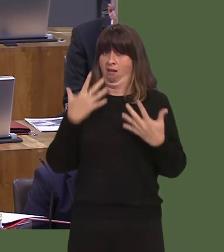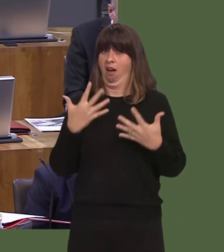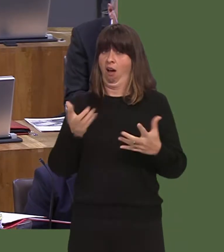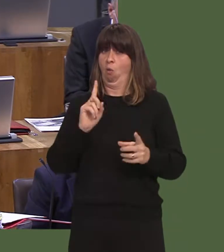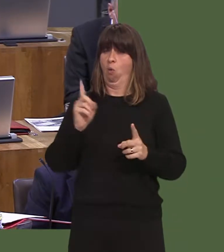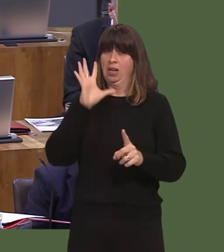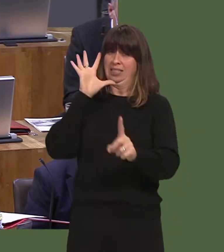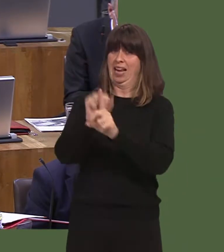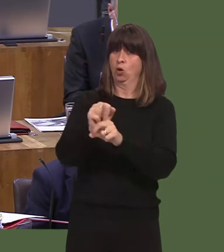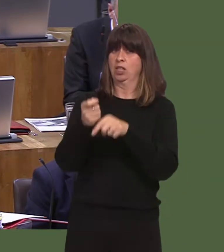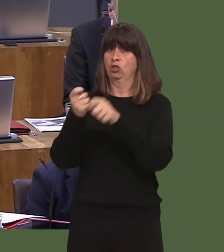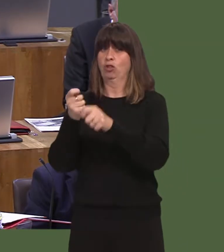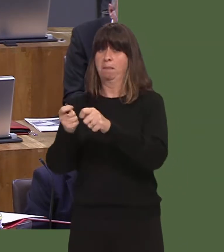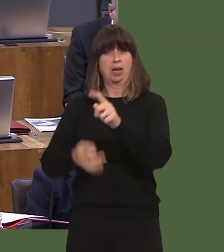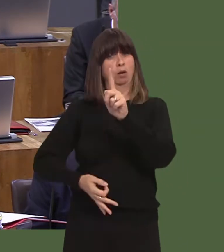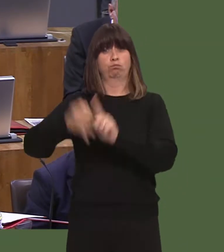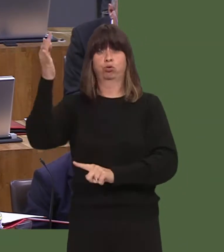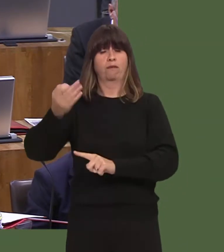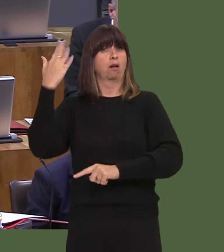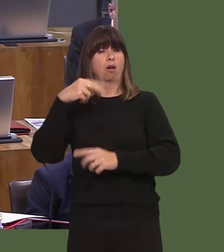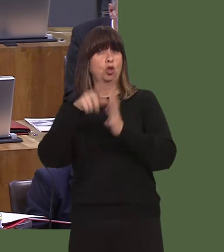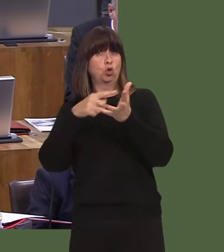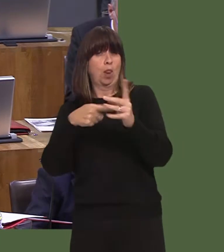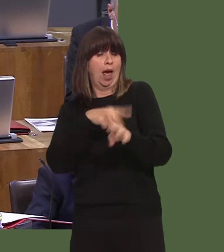Now, I could go on with more figures that show the improvement, but one thing I can